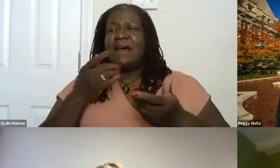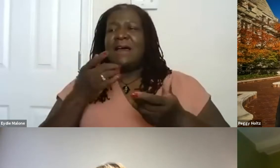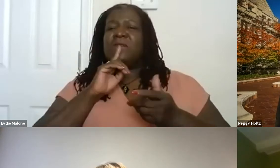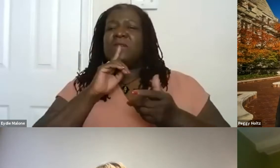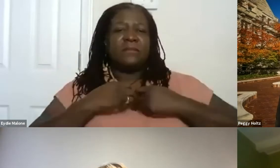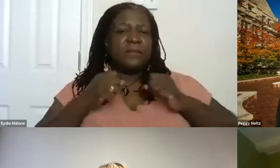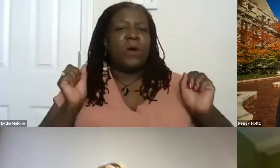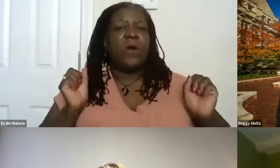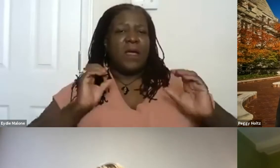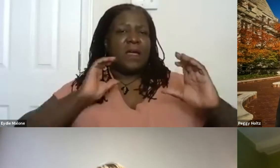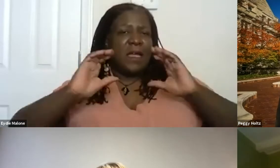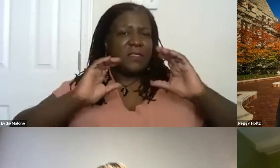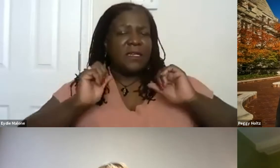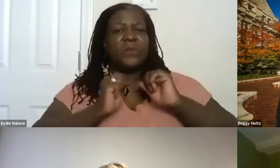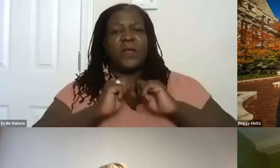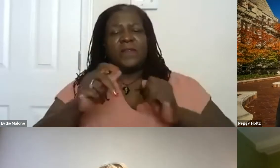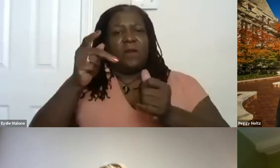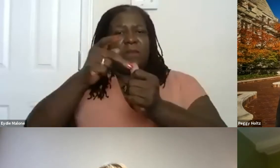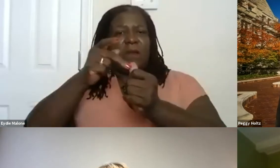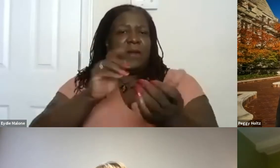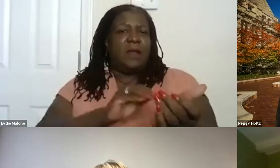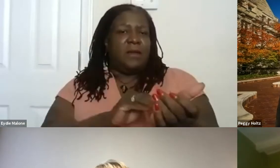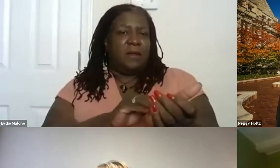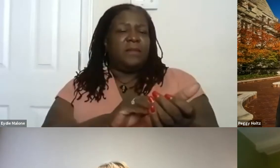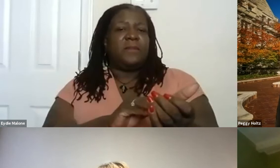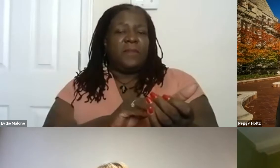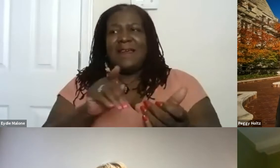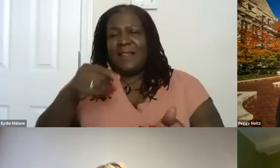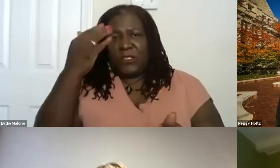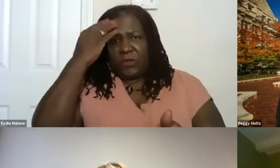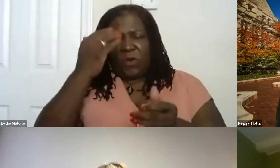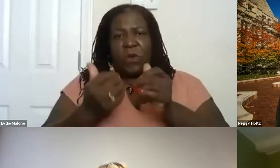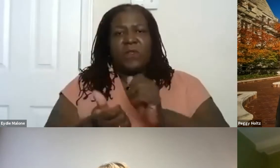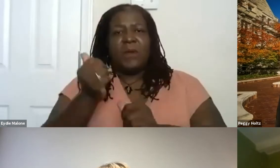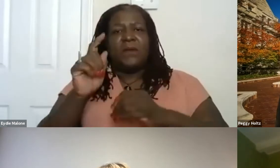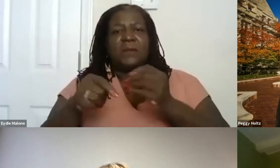with your primary care physician who should know the most about your child's medical conditions.